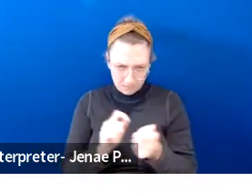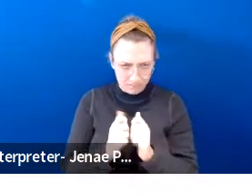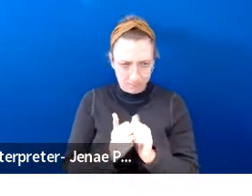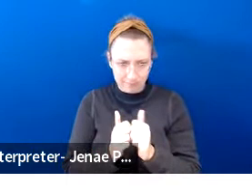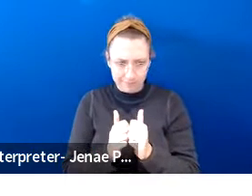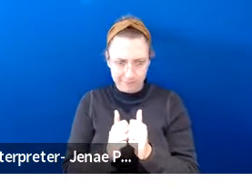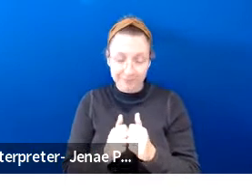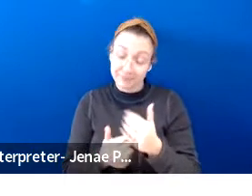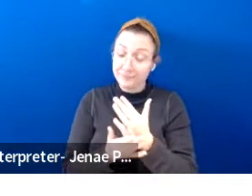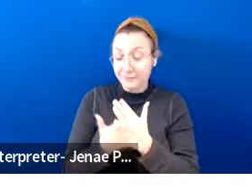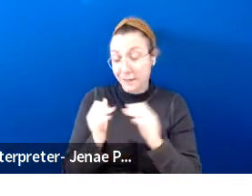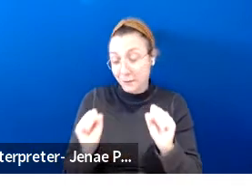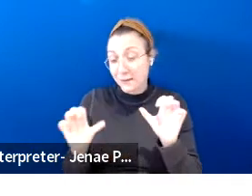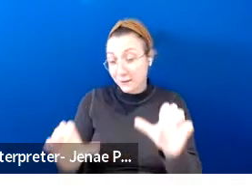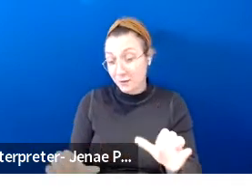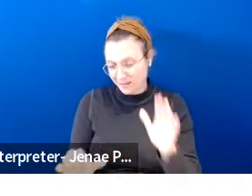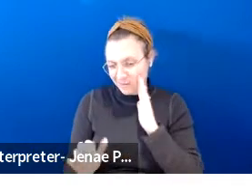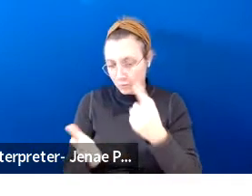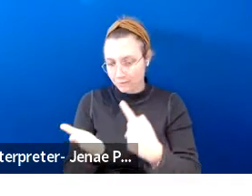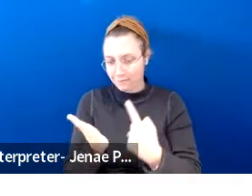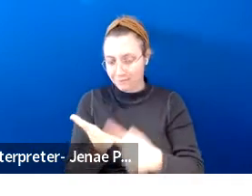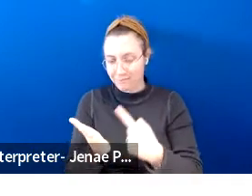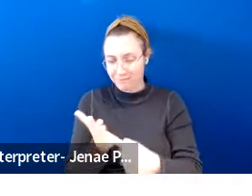you can do about that which we'll talk about coming up as well.